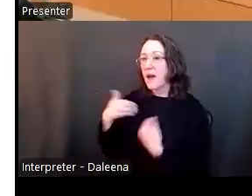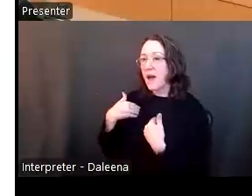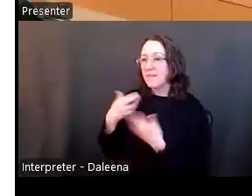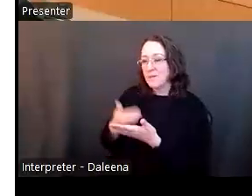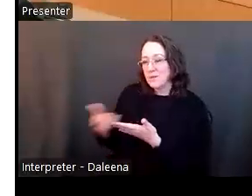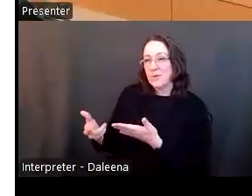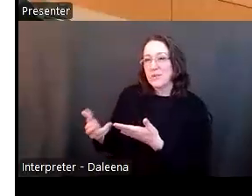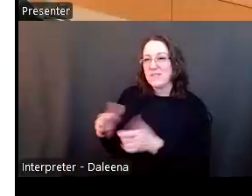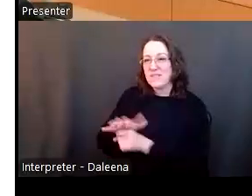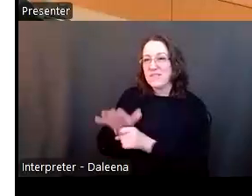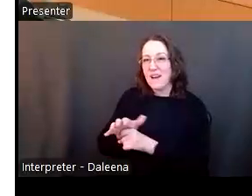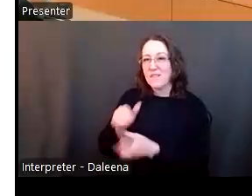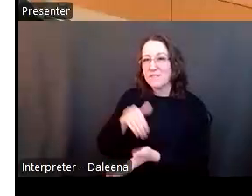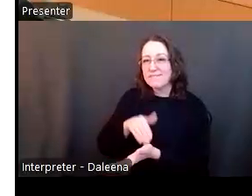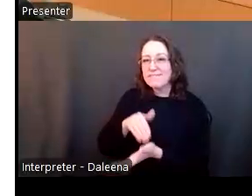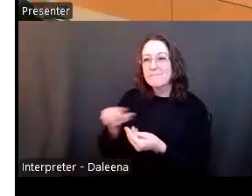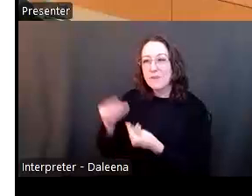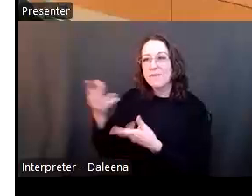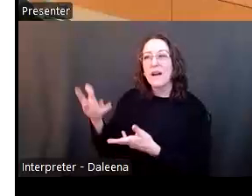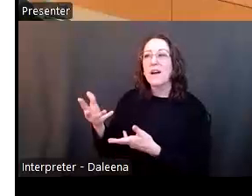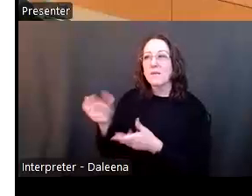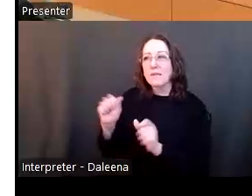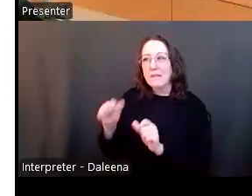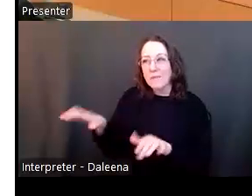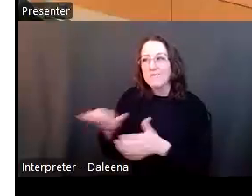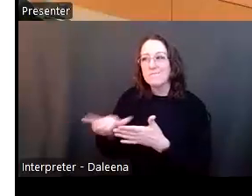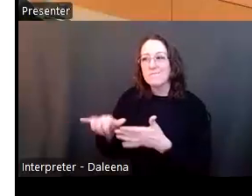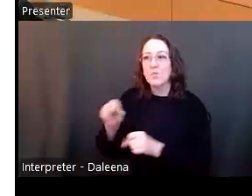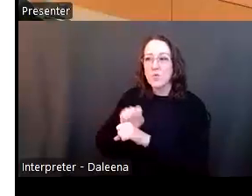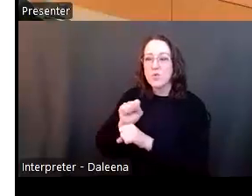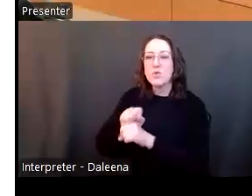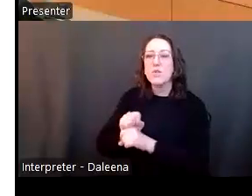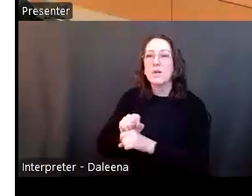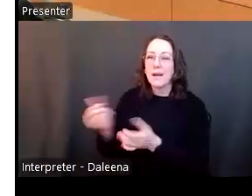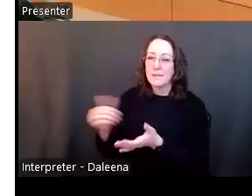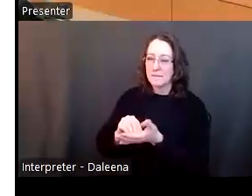enough Physicians providers who can do this work so again the education piece is really critical